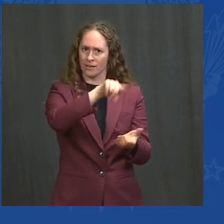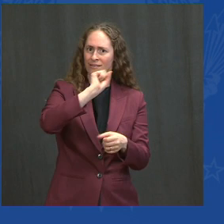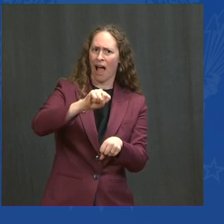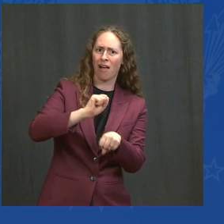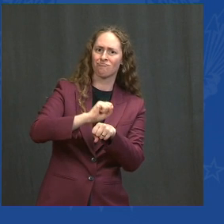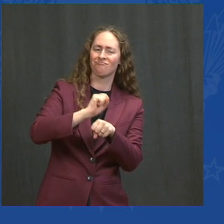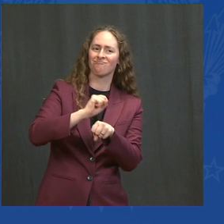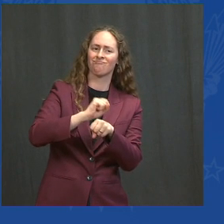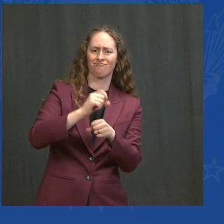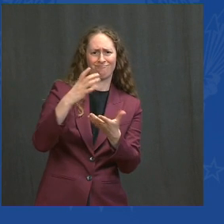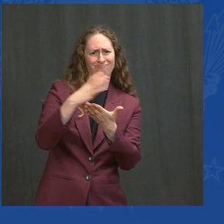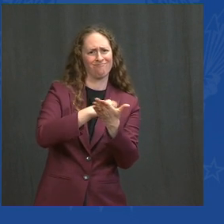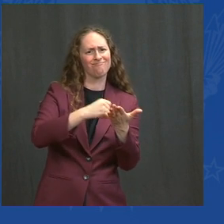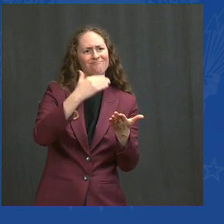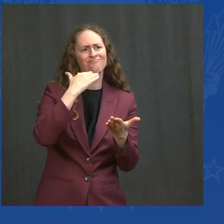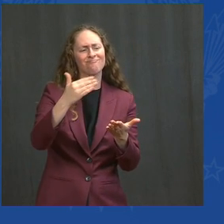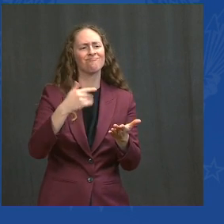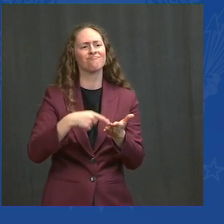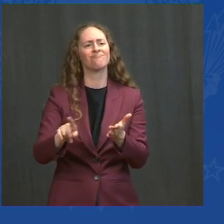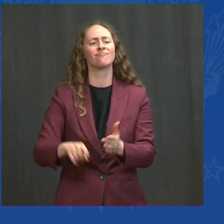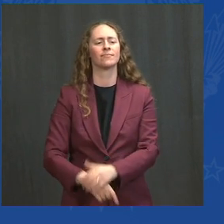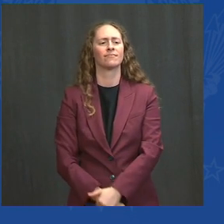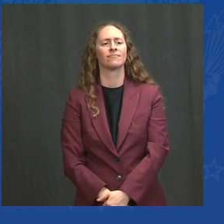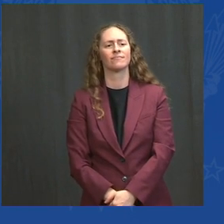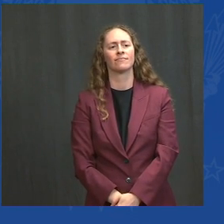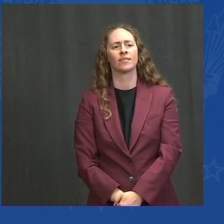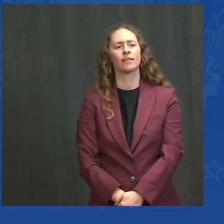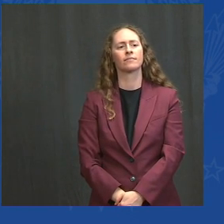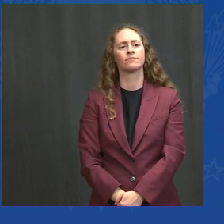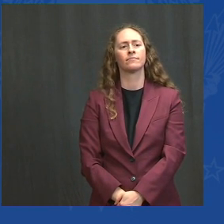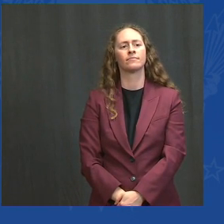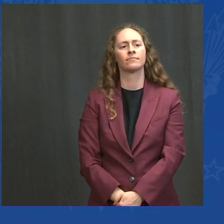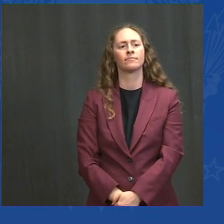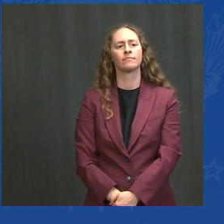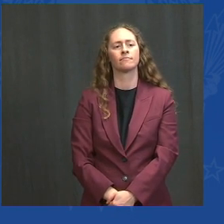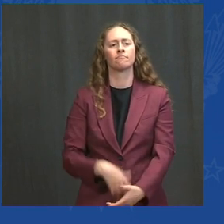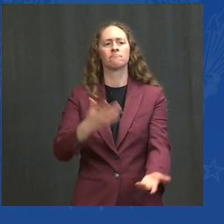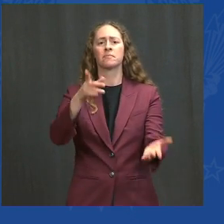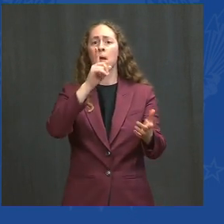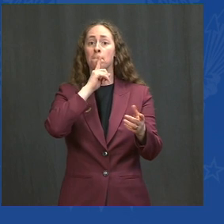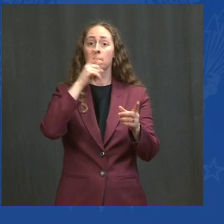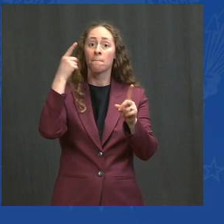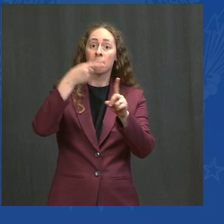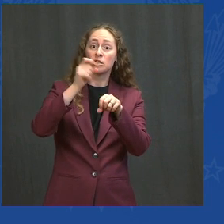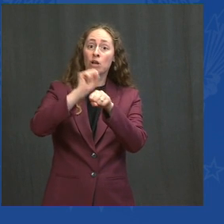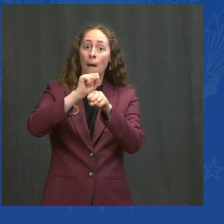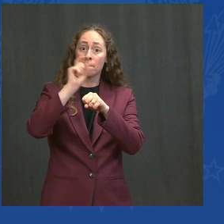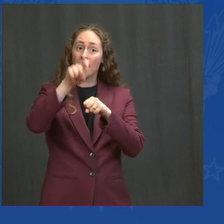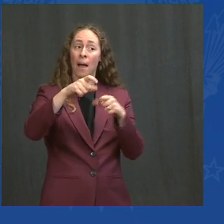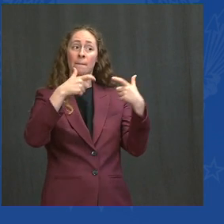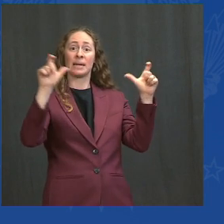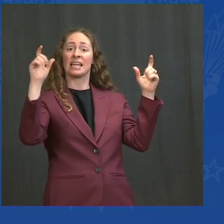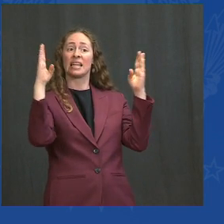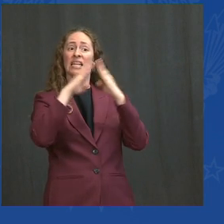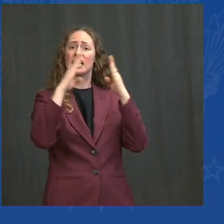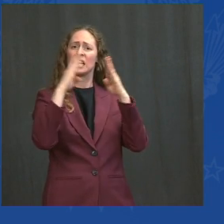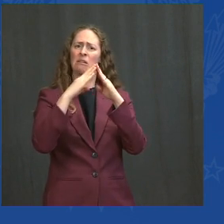Jobs is jo- jobs not just in our biggest cities, along our coasts, but in small towns across the country